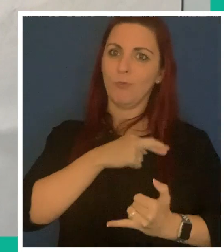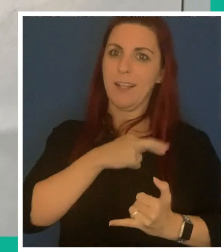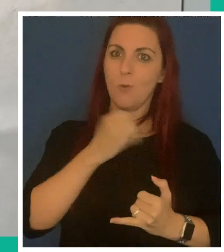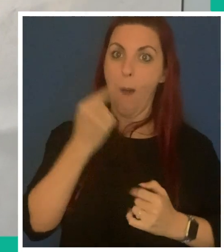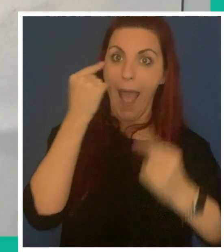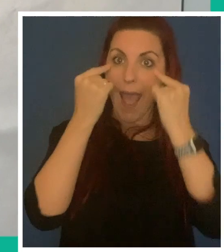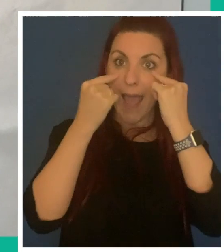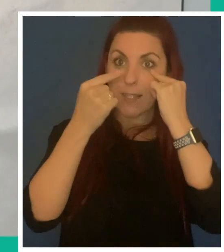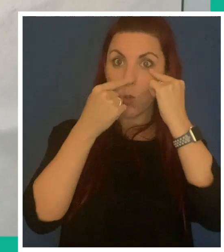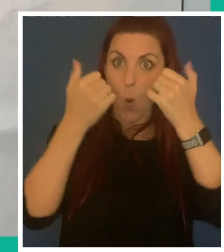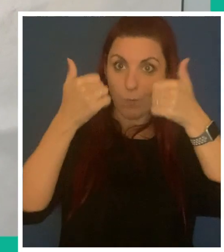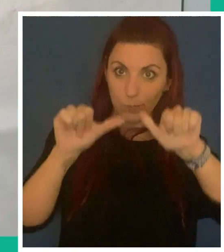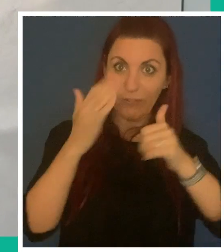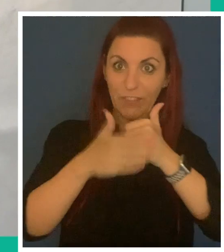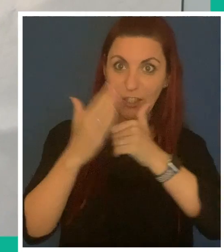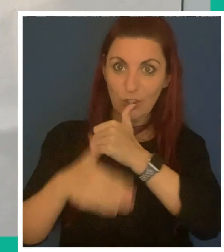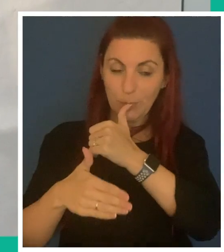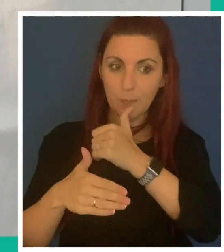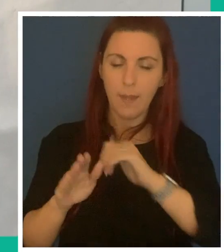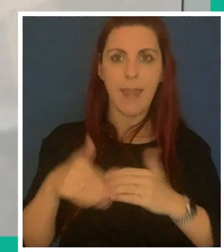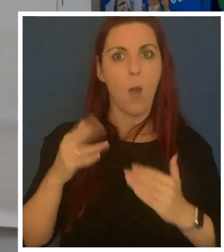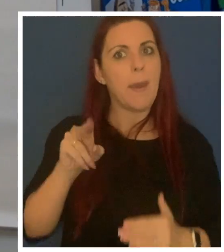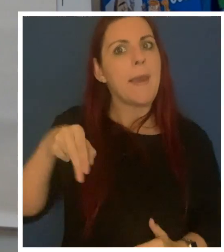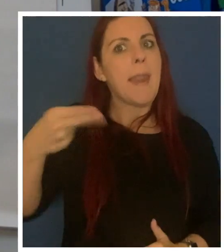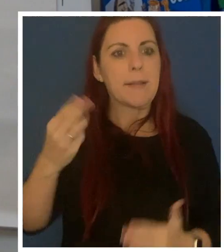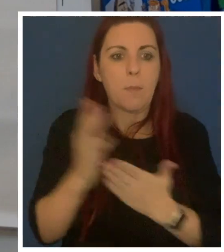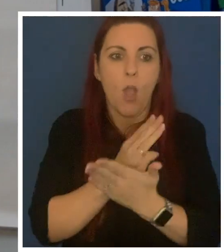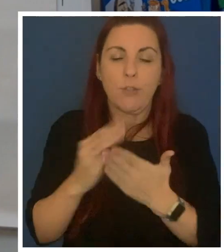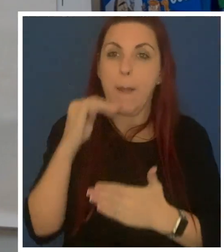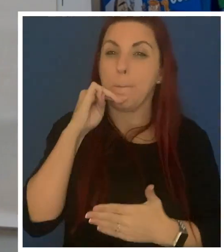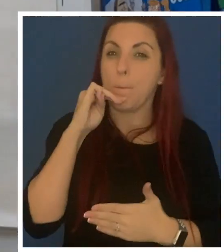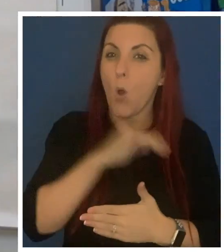Now the next thing we're going to do is very important because Guzzler has a